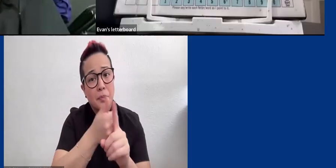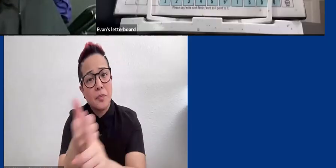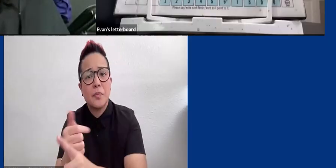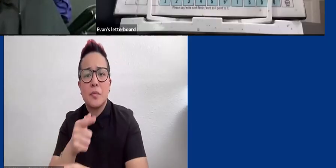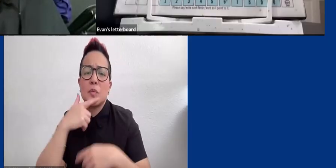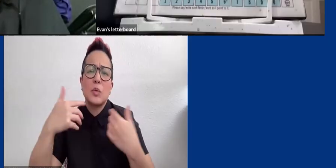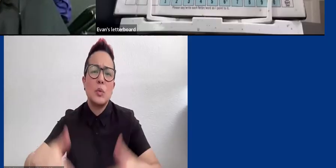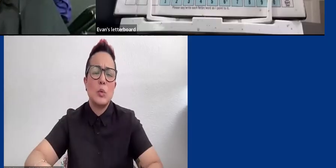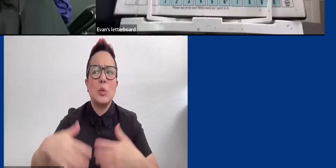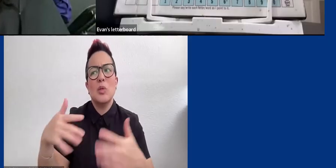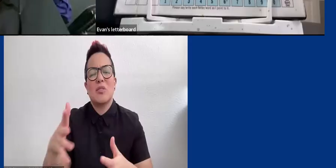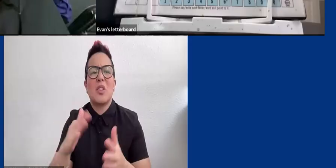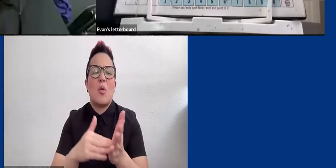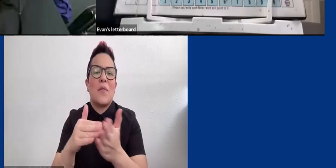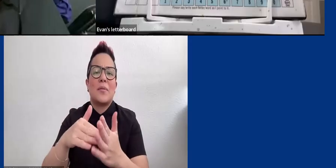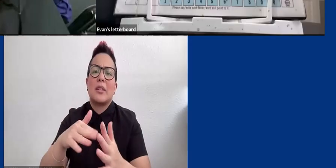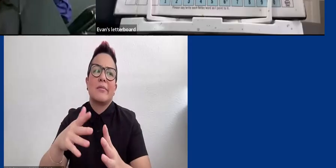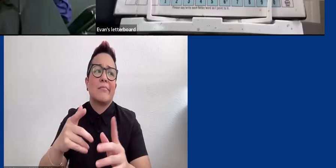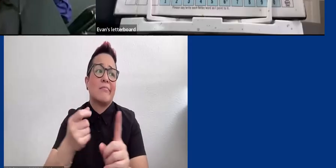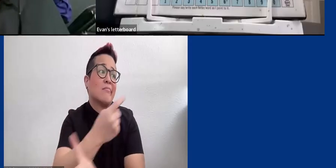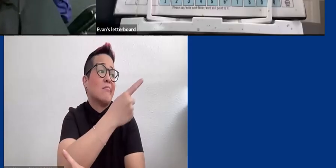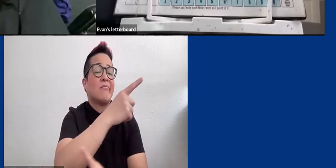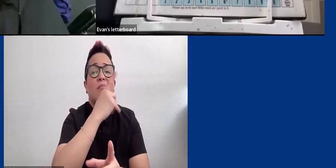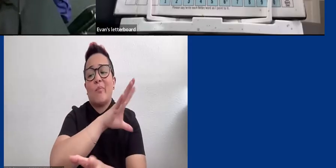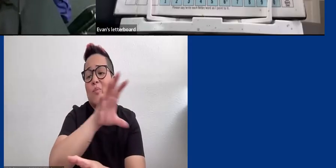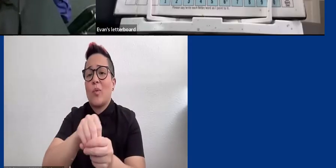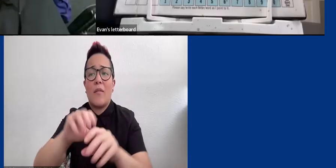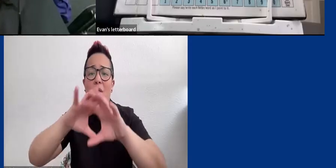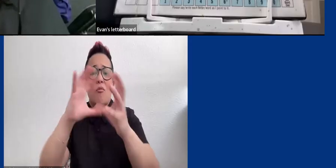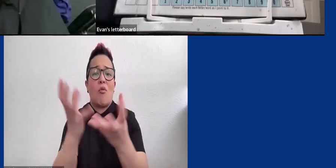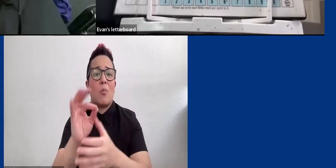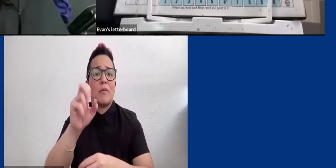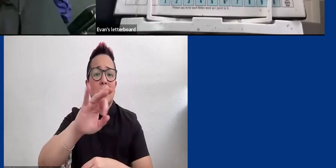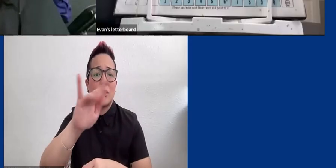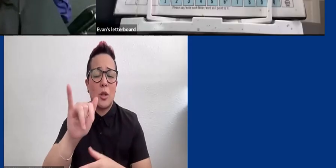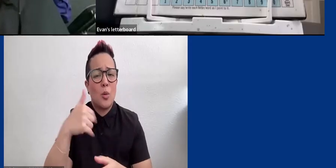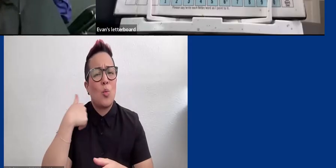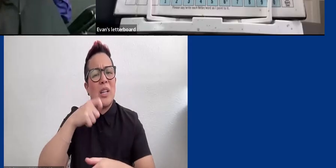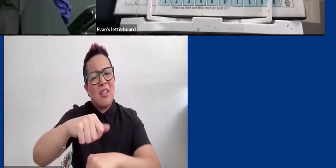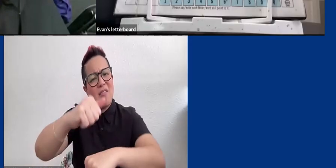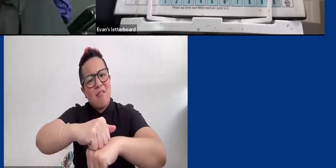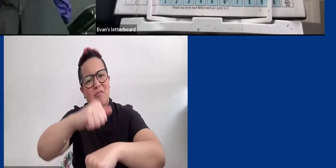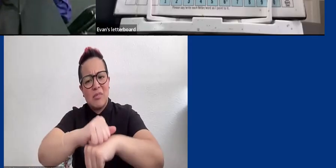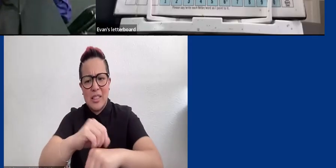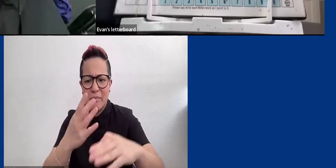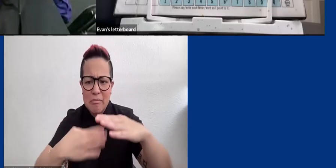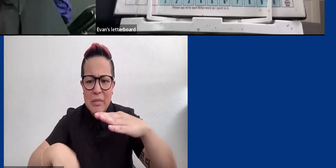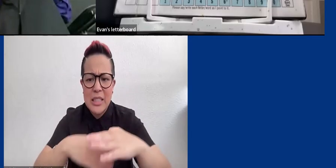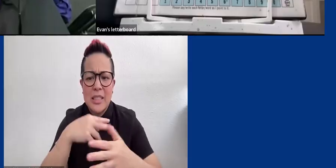of the realm of sexuality that we need a concrete and basic definition to work from.